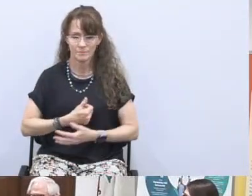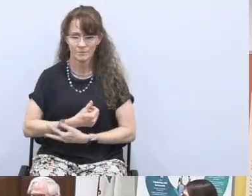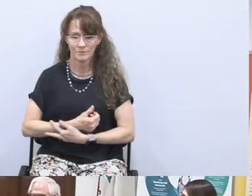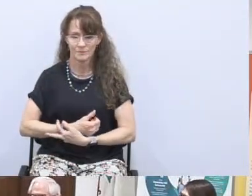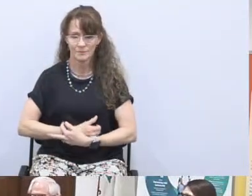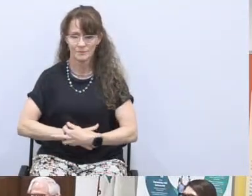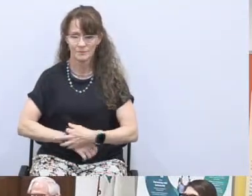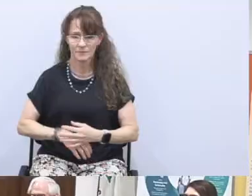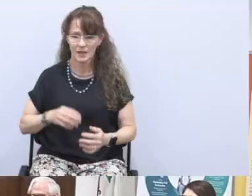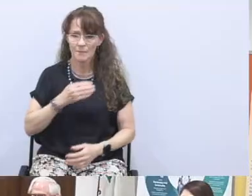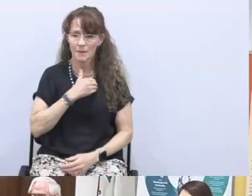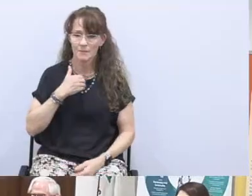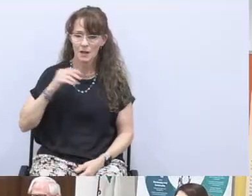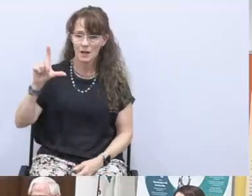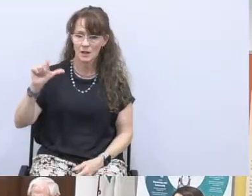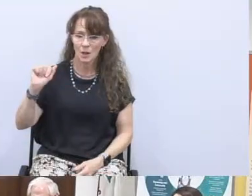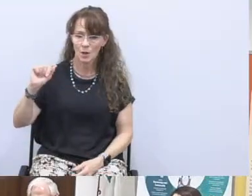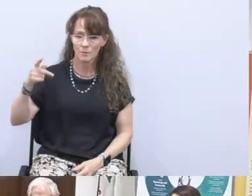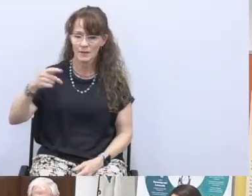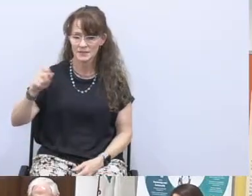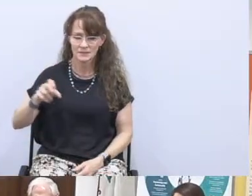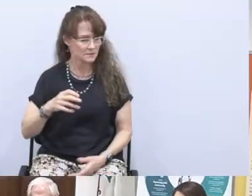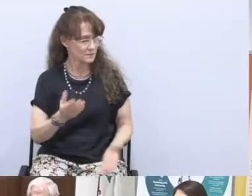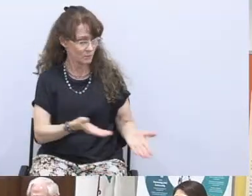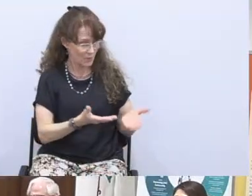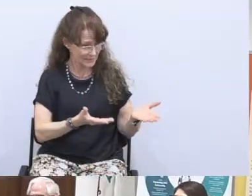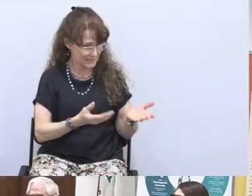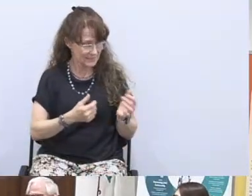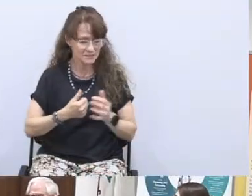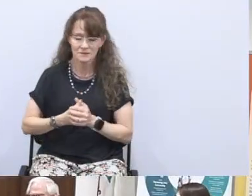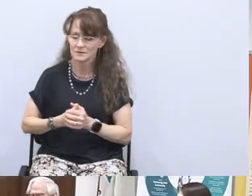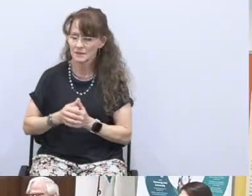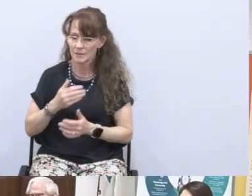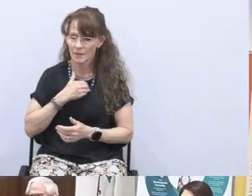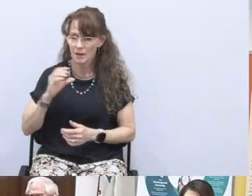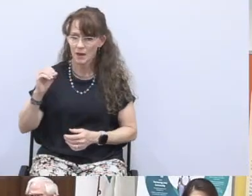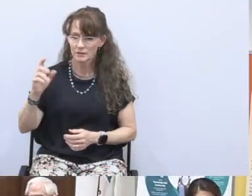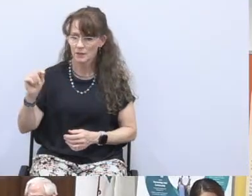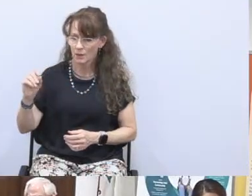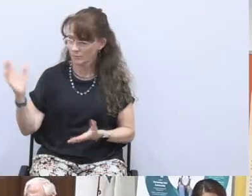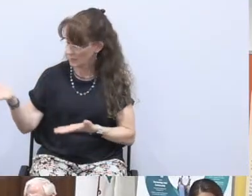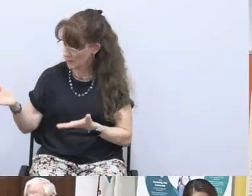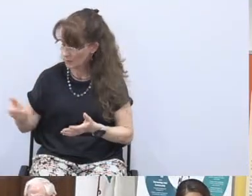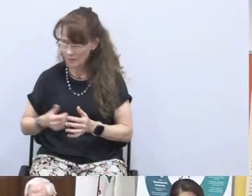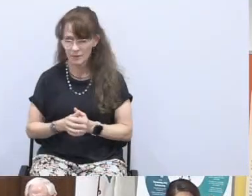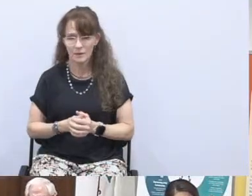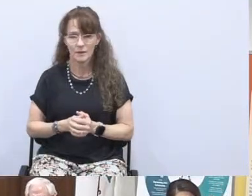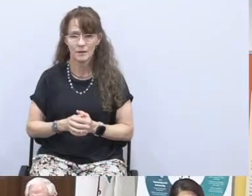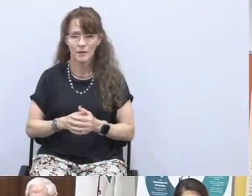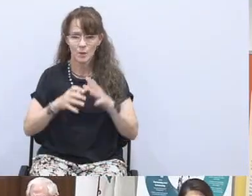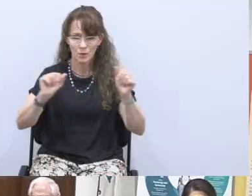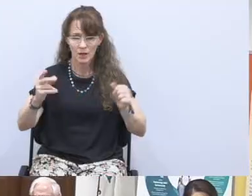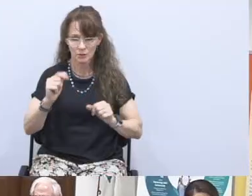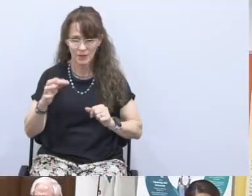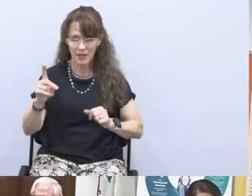Member Lopez. Present. Member Otto. - Here. President Craighead. - Here.